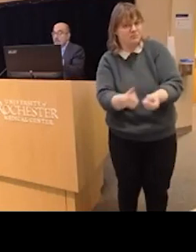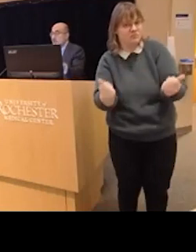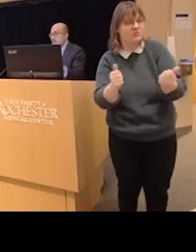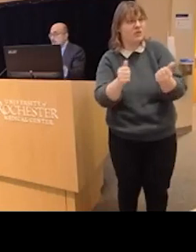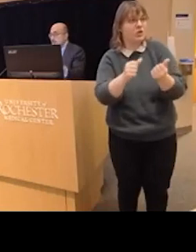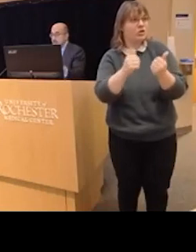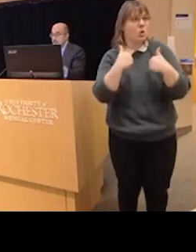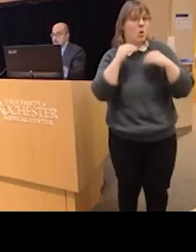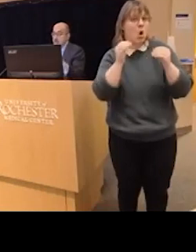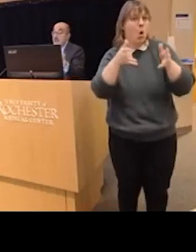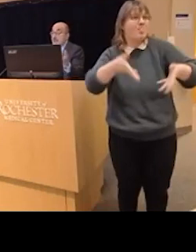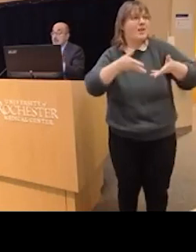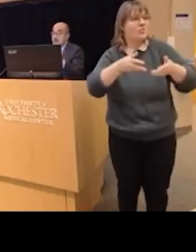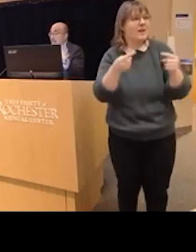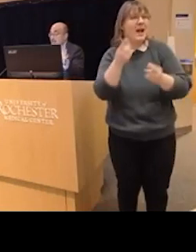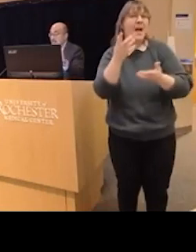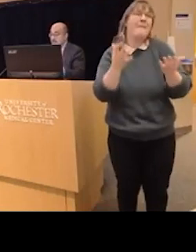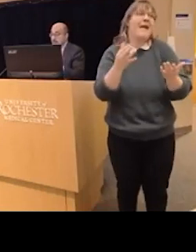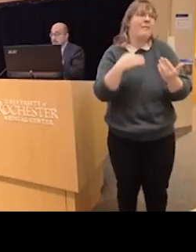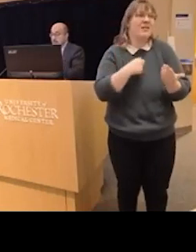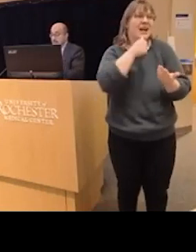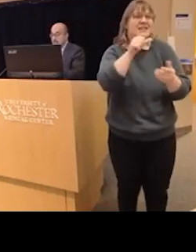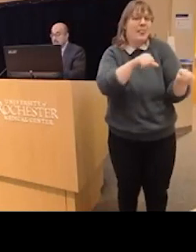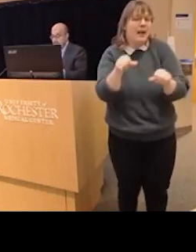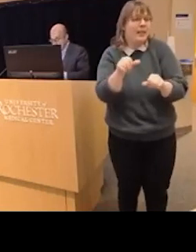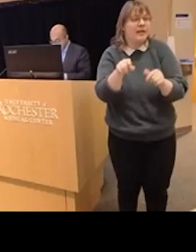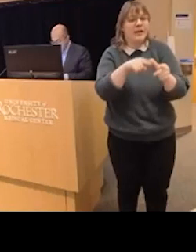don't have any lingering pain they may but it's highly unlikely and then they get another ASL